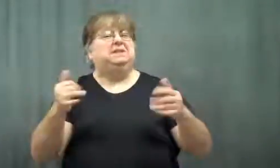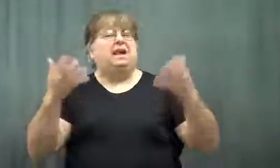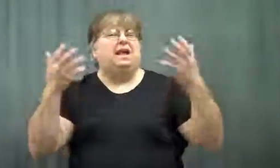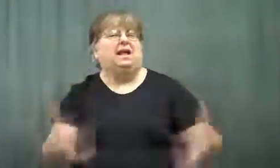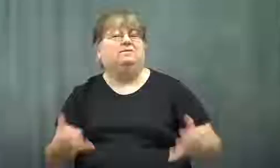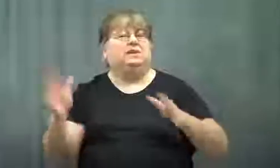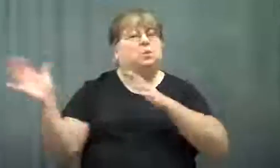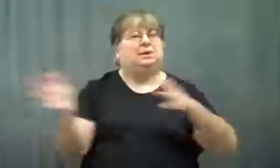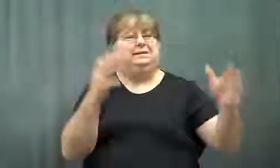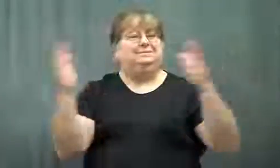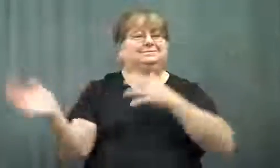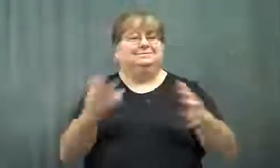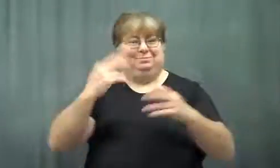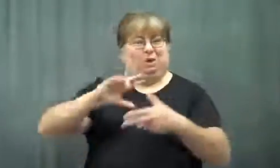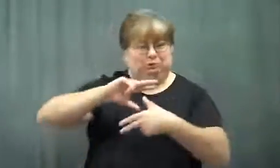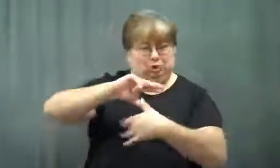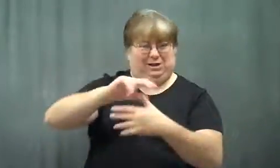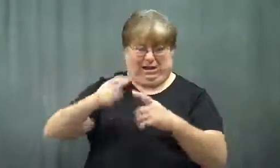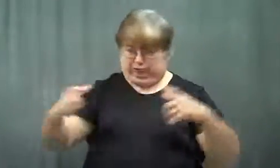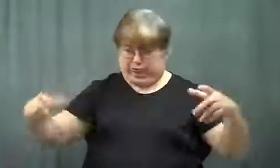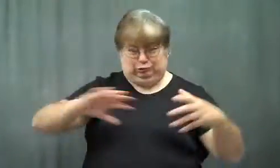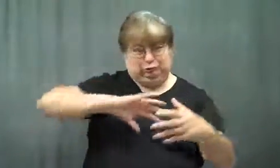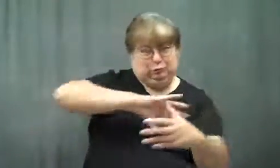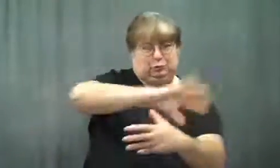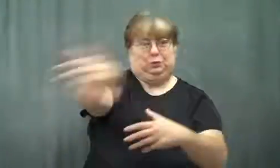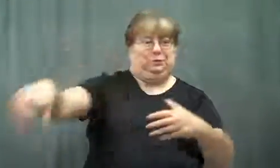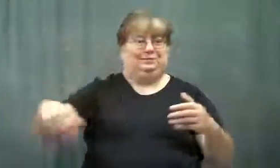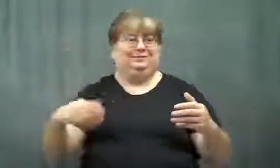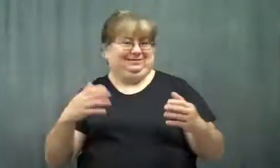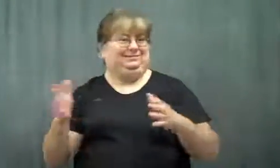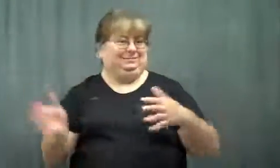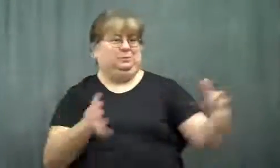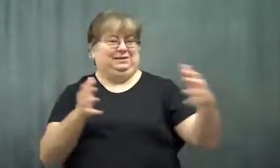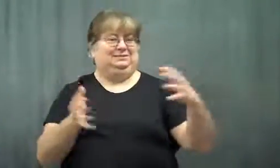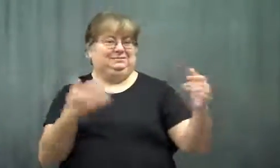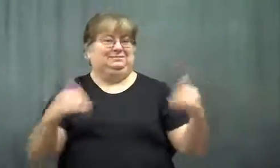but there will still be heavy winds on the outside of the hurricane.